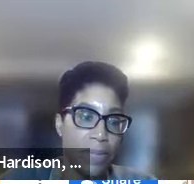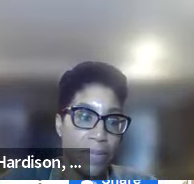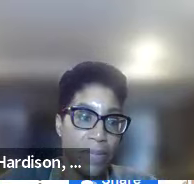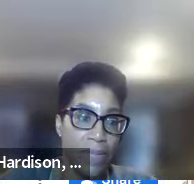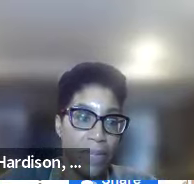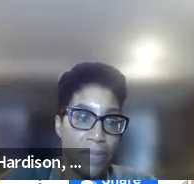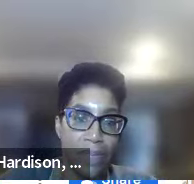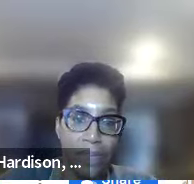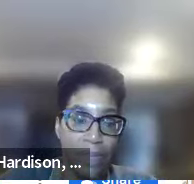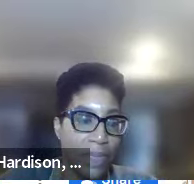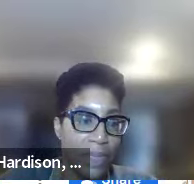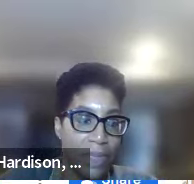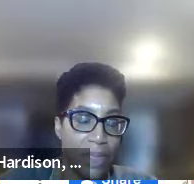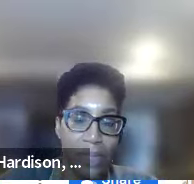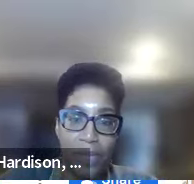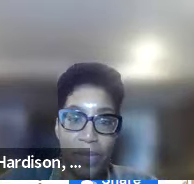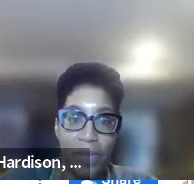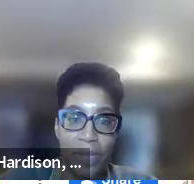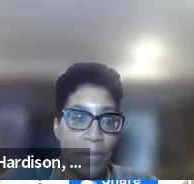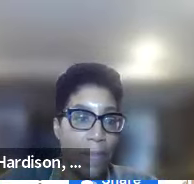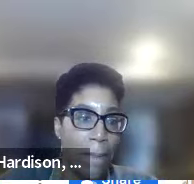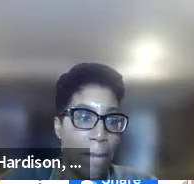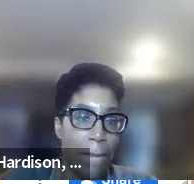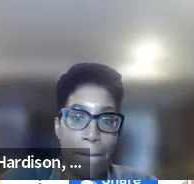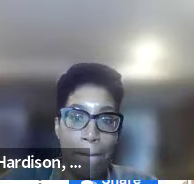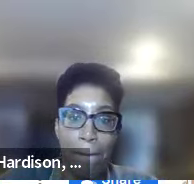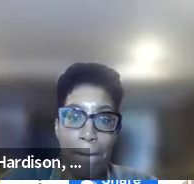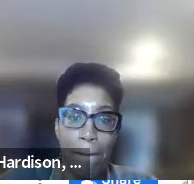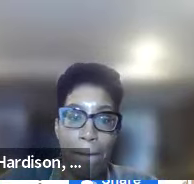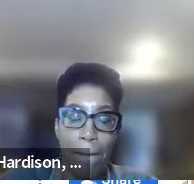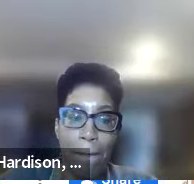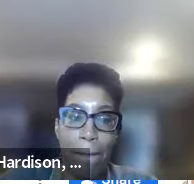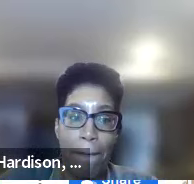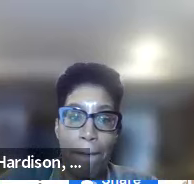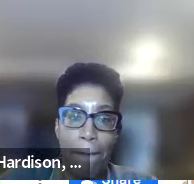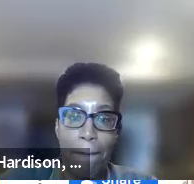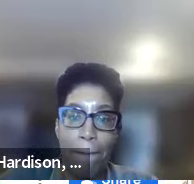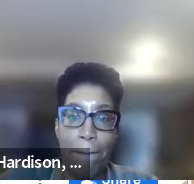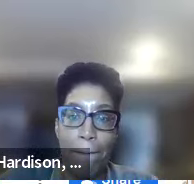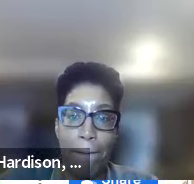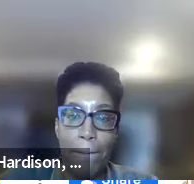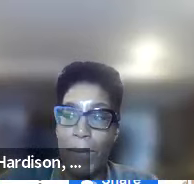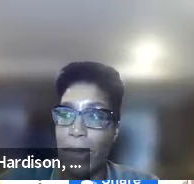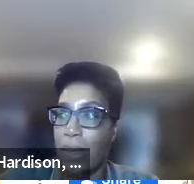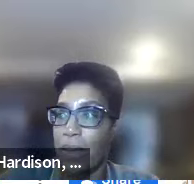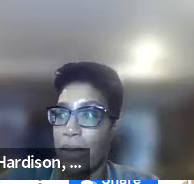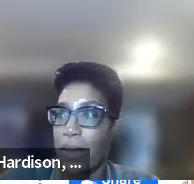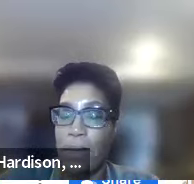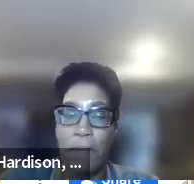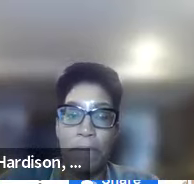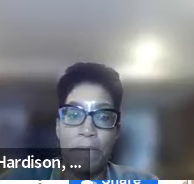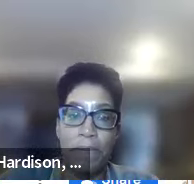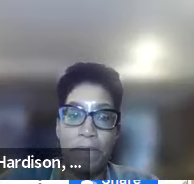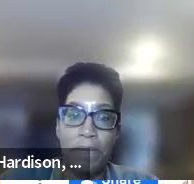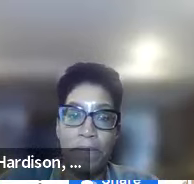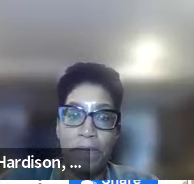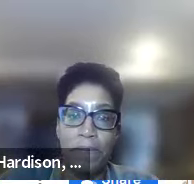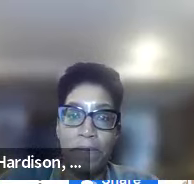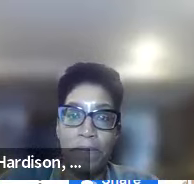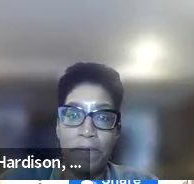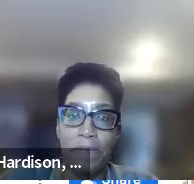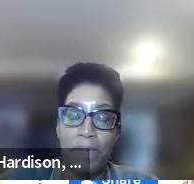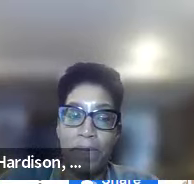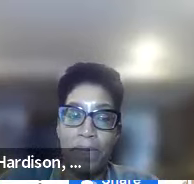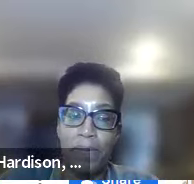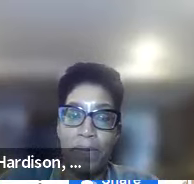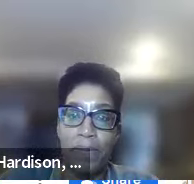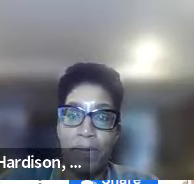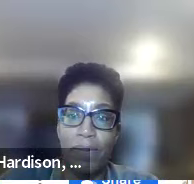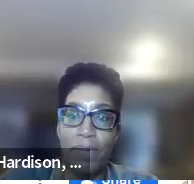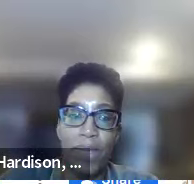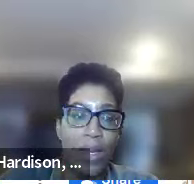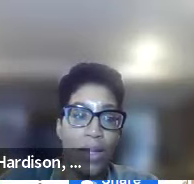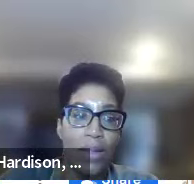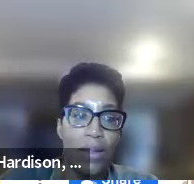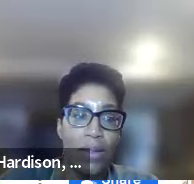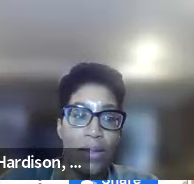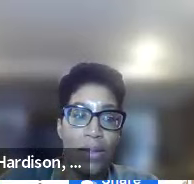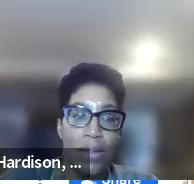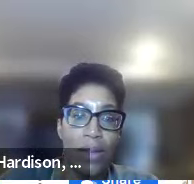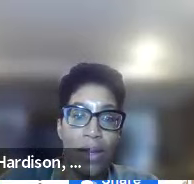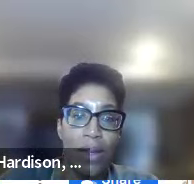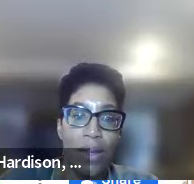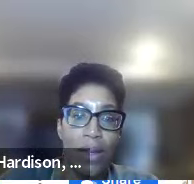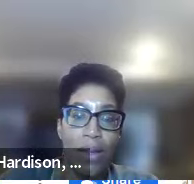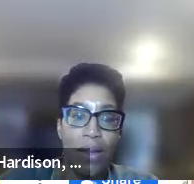[ No response ]